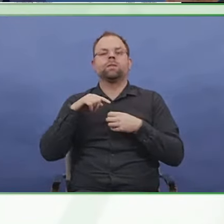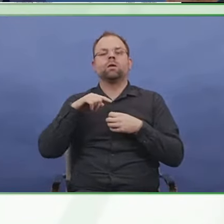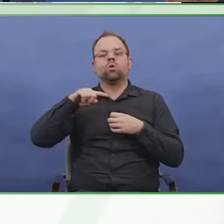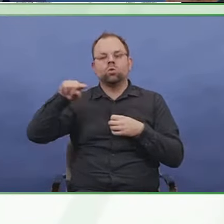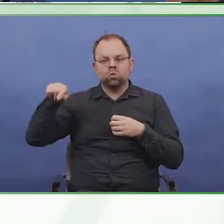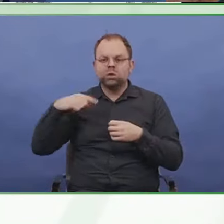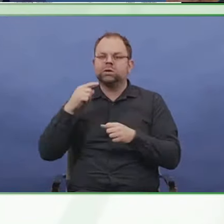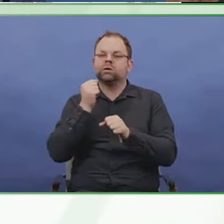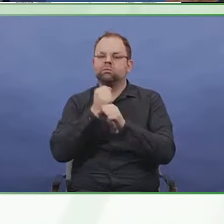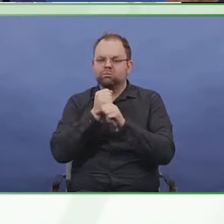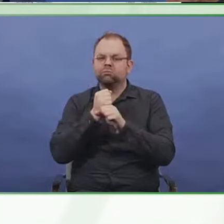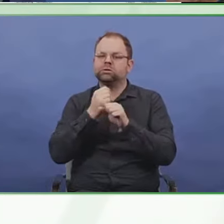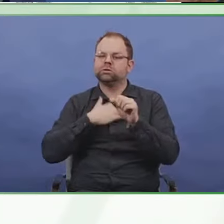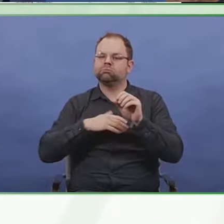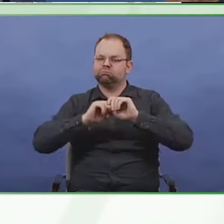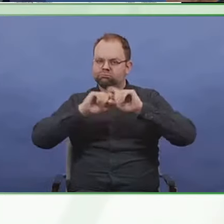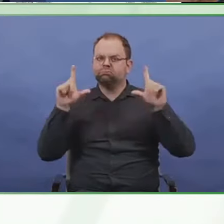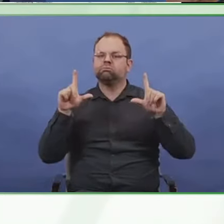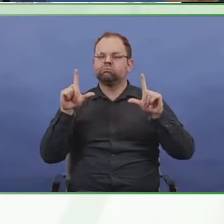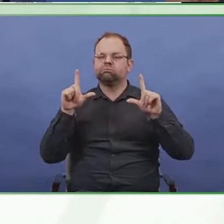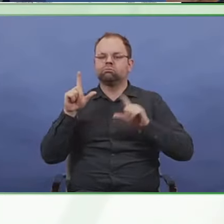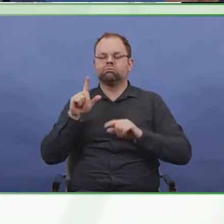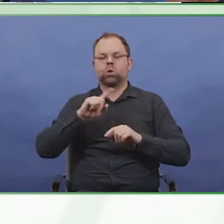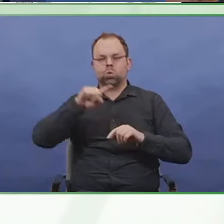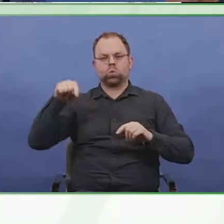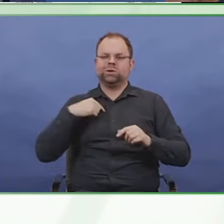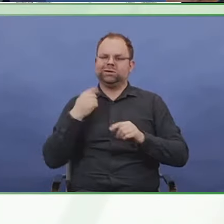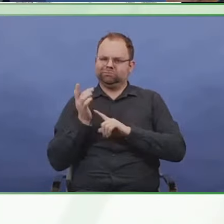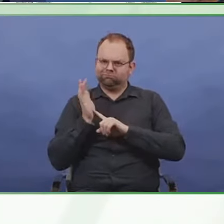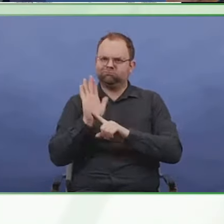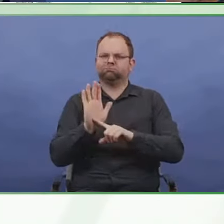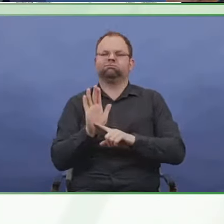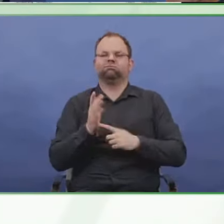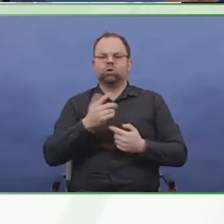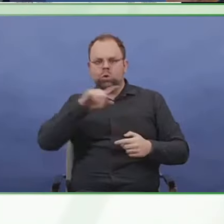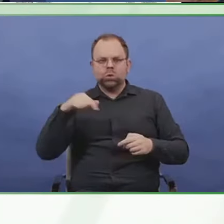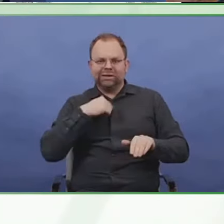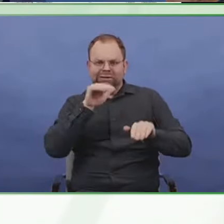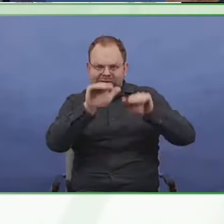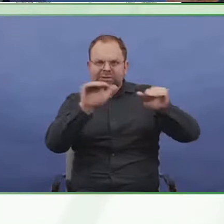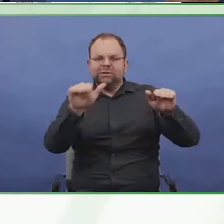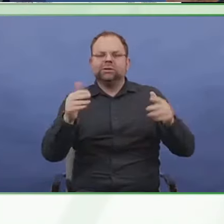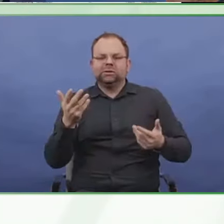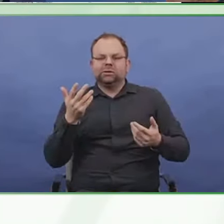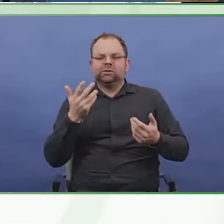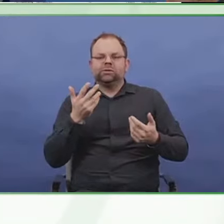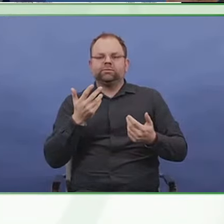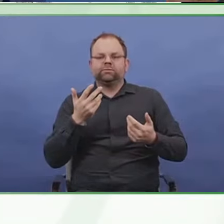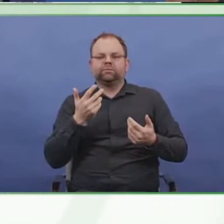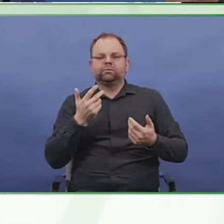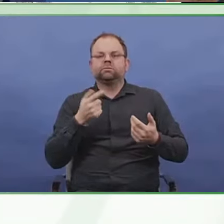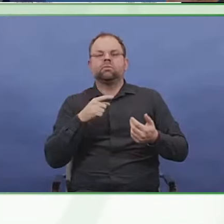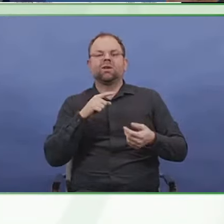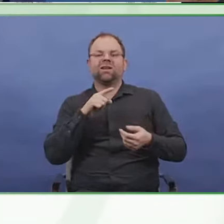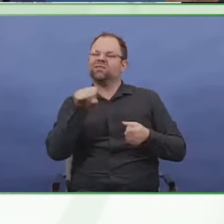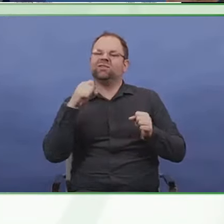brands that were hesitant because they were getting mixed messages.